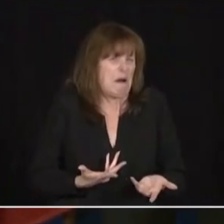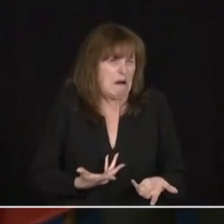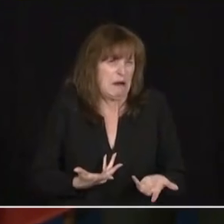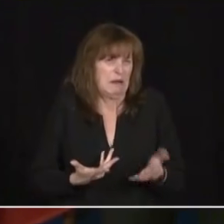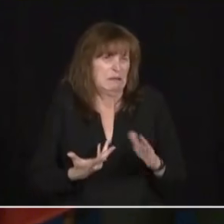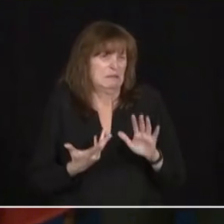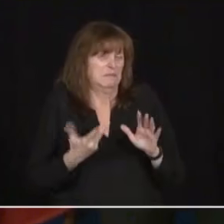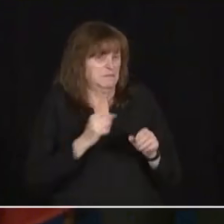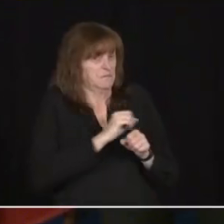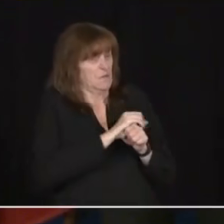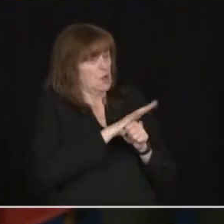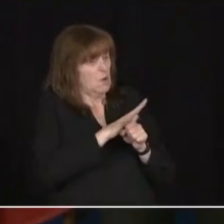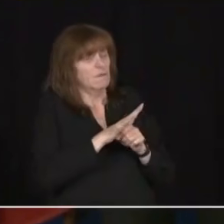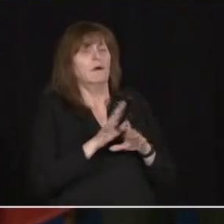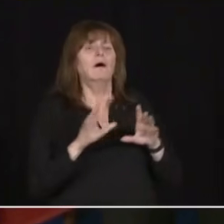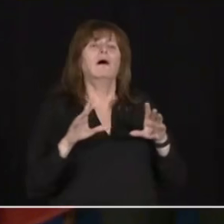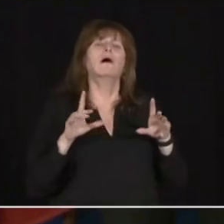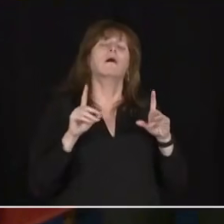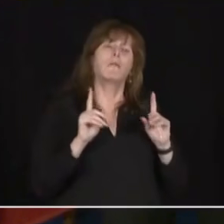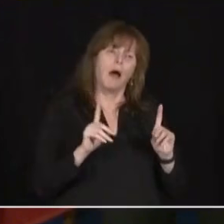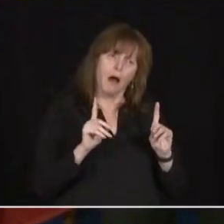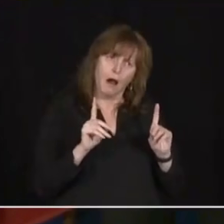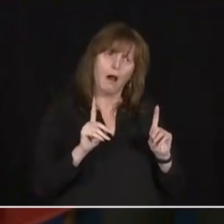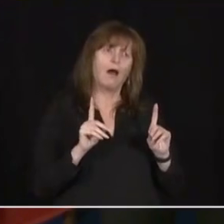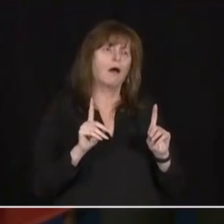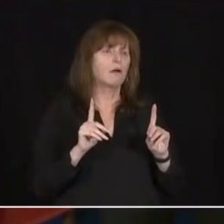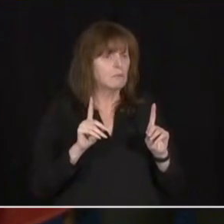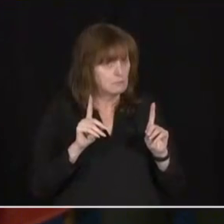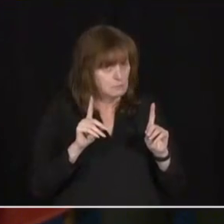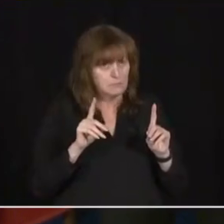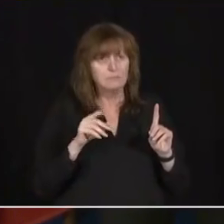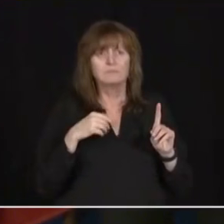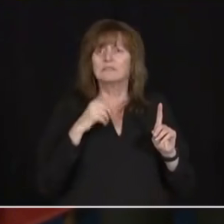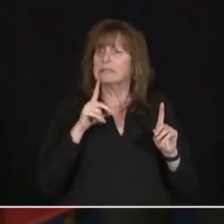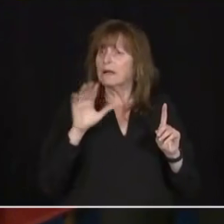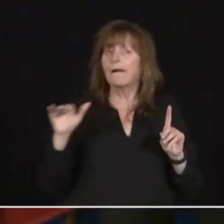not been top of mind for me in the last little while.